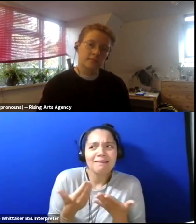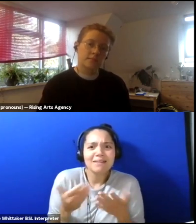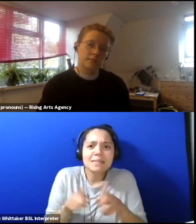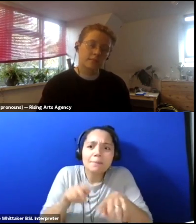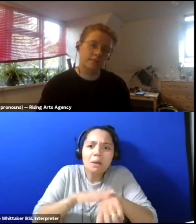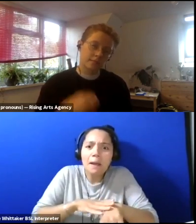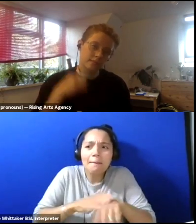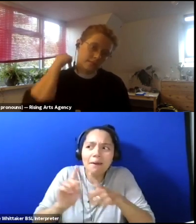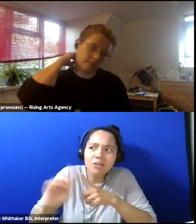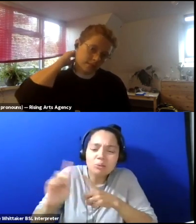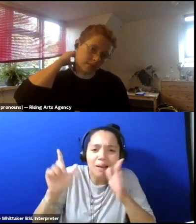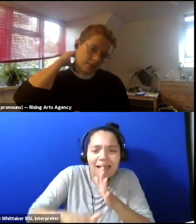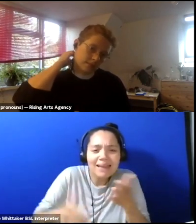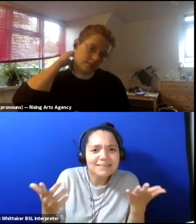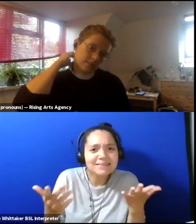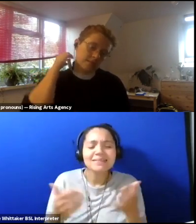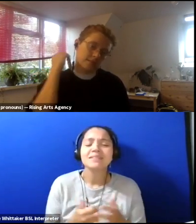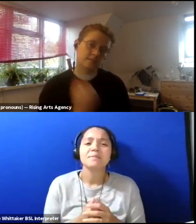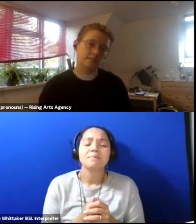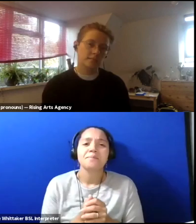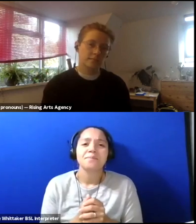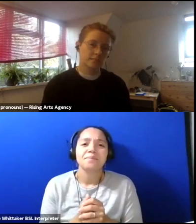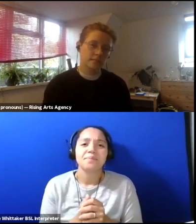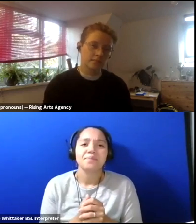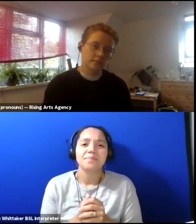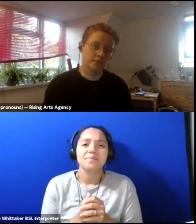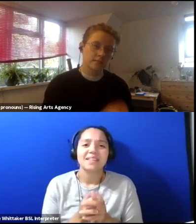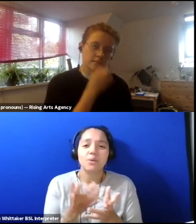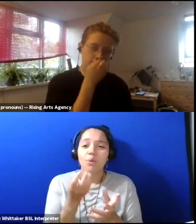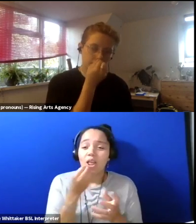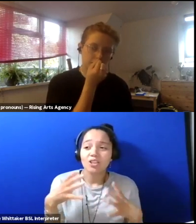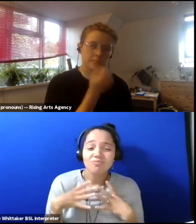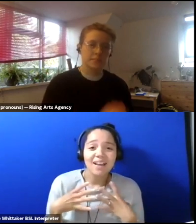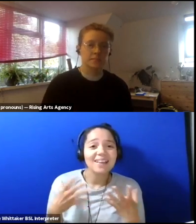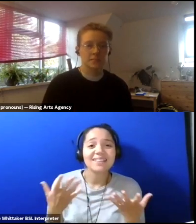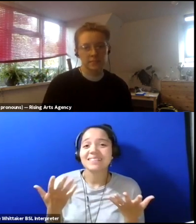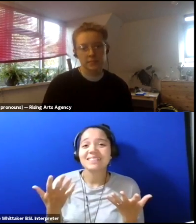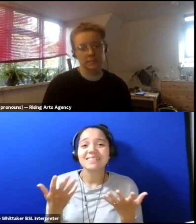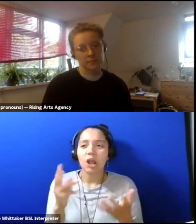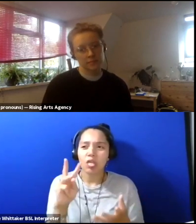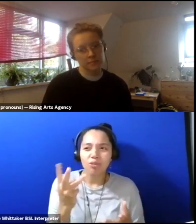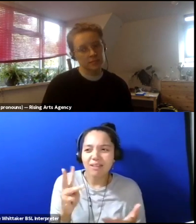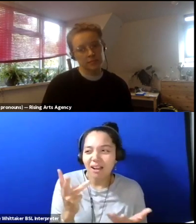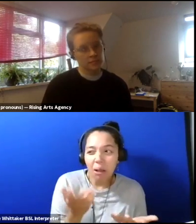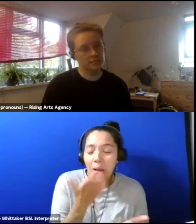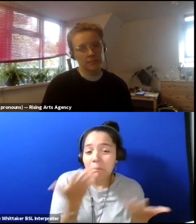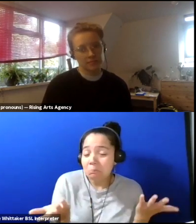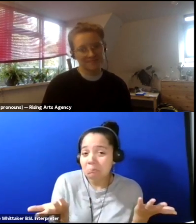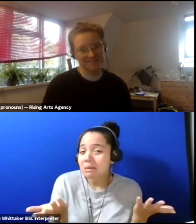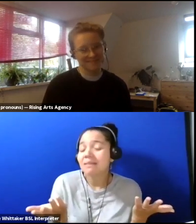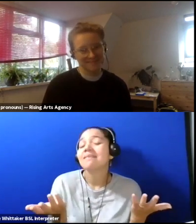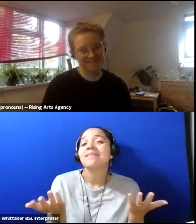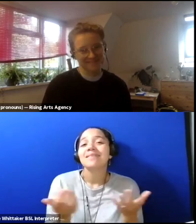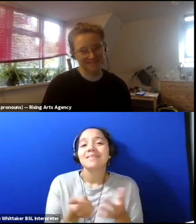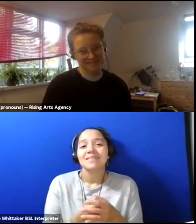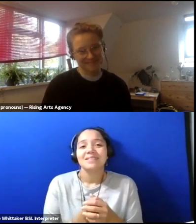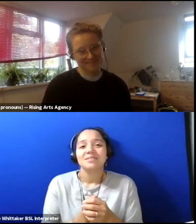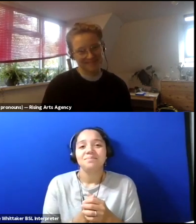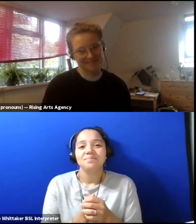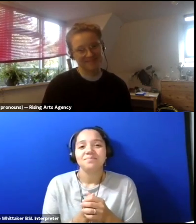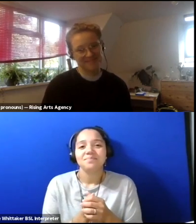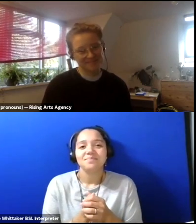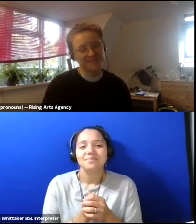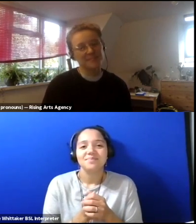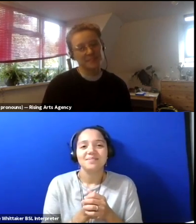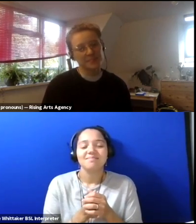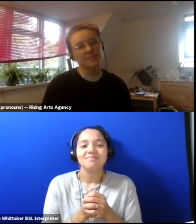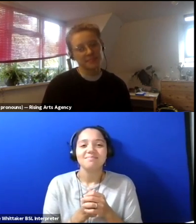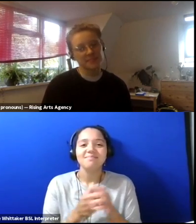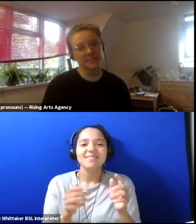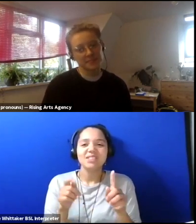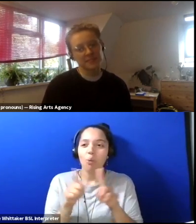And yeah, lunch breaks also at 3pm apparently, things like this.